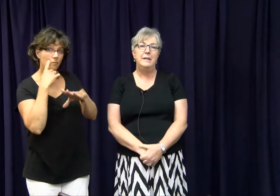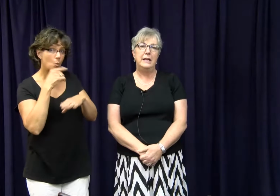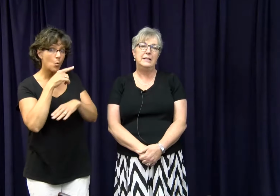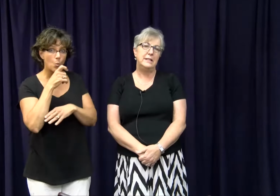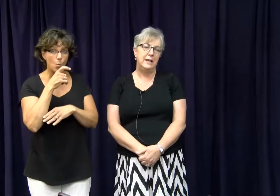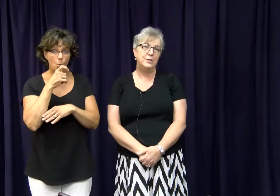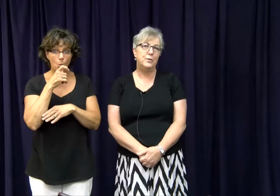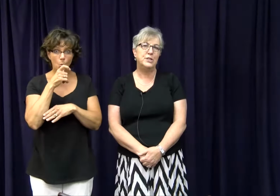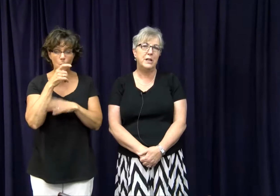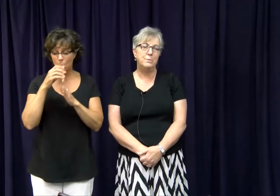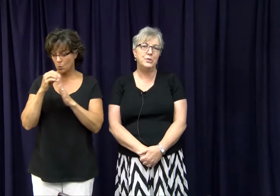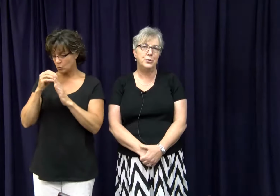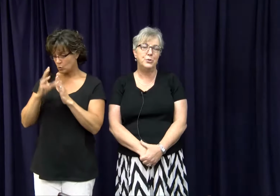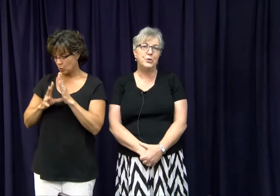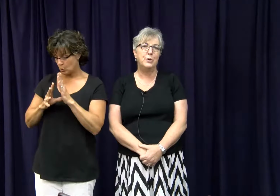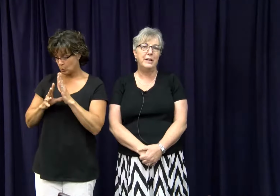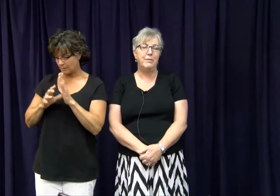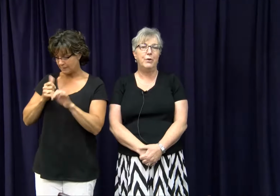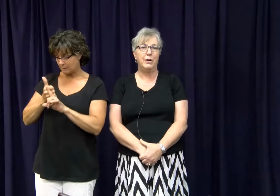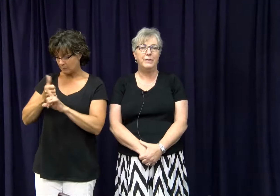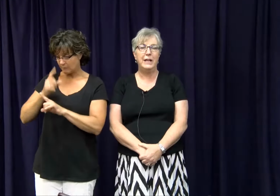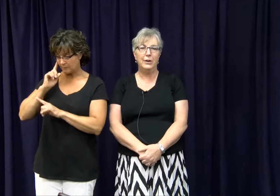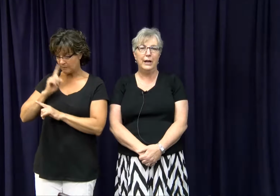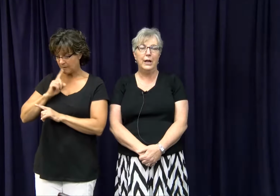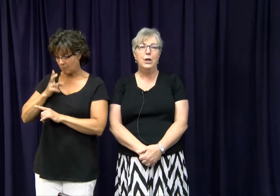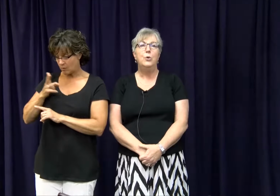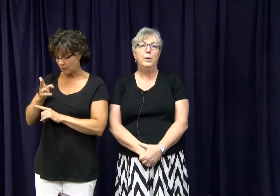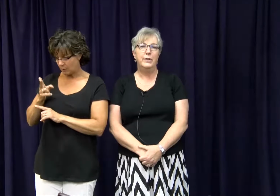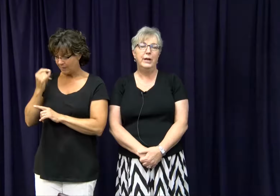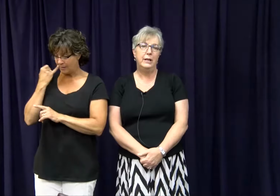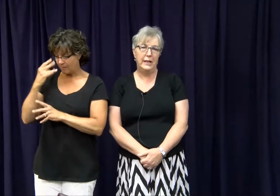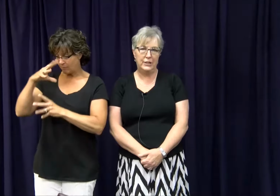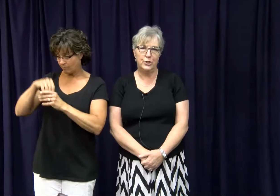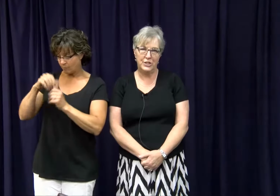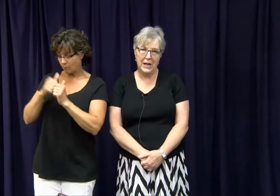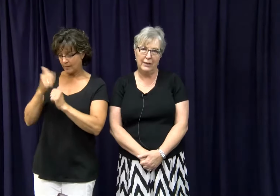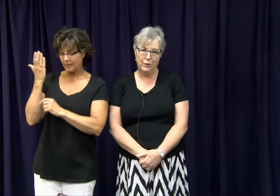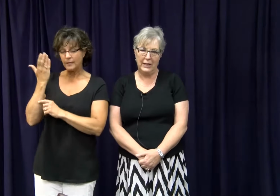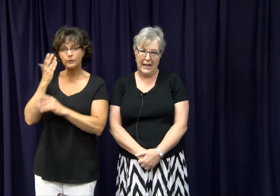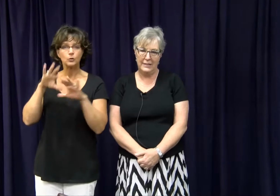that exist for some students who are deaf or hard of hearing when they're in a lecture style class.